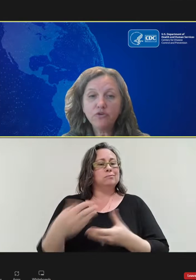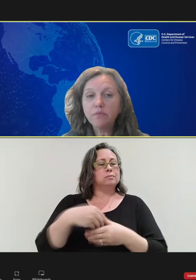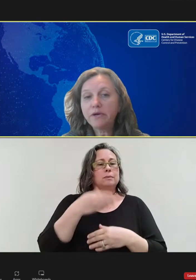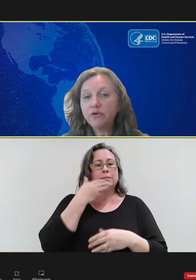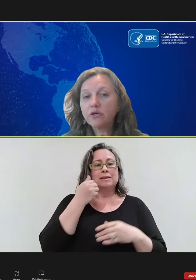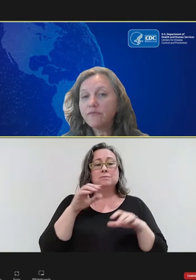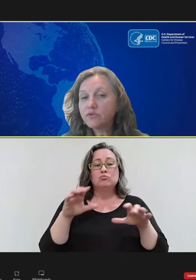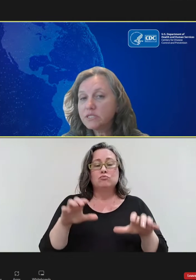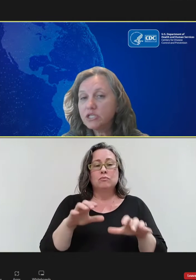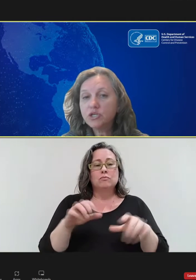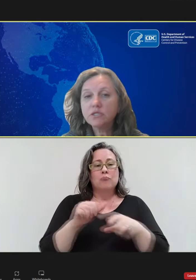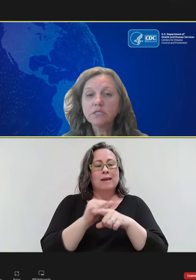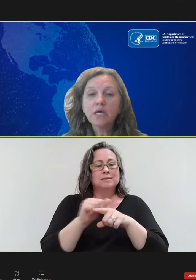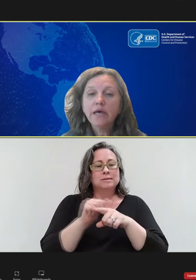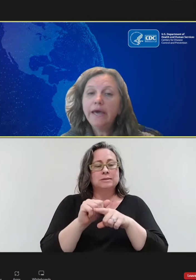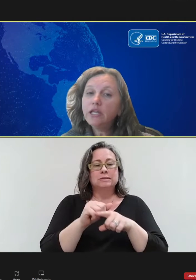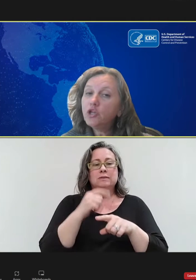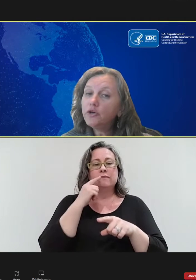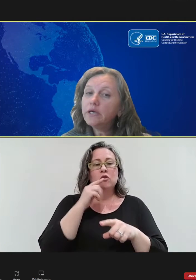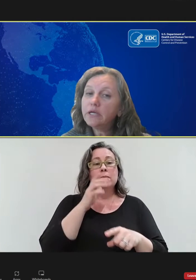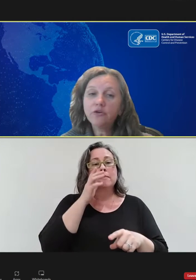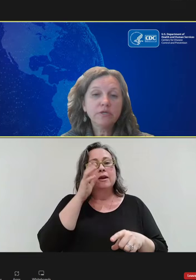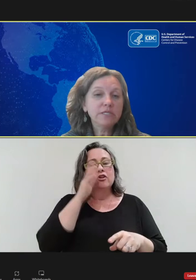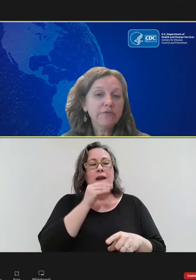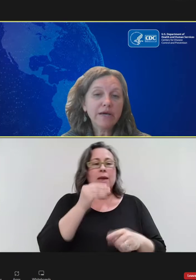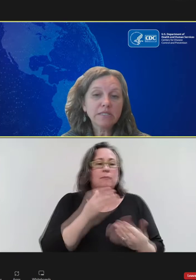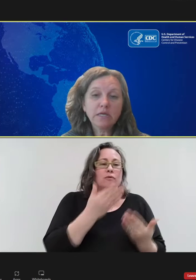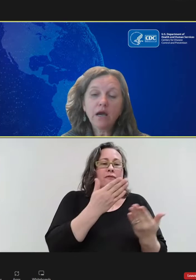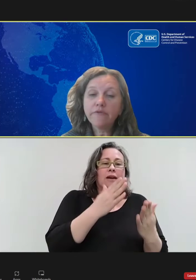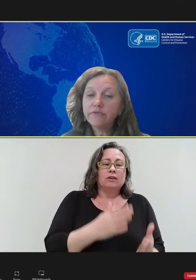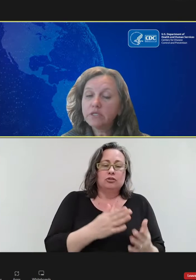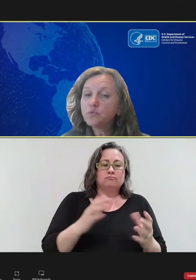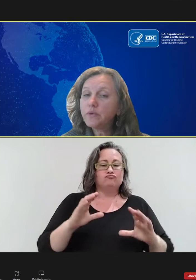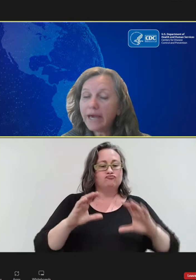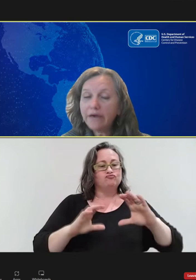and parent conversations and look at increasing vaccine confidence. We have